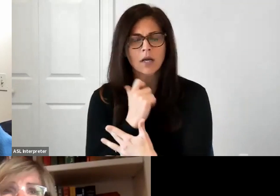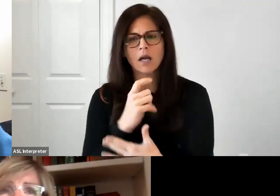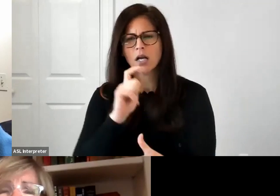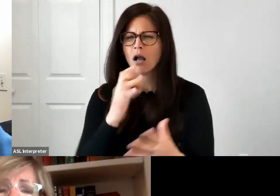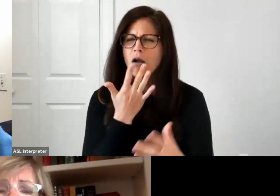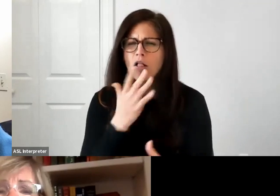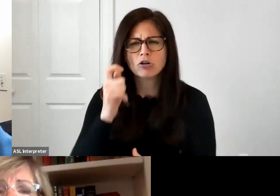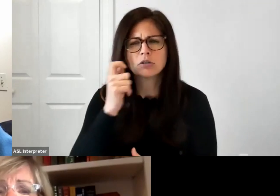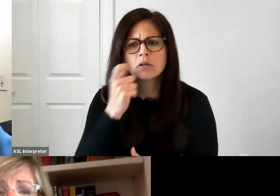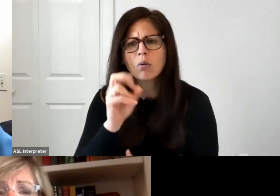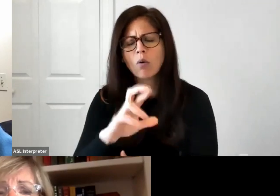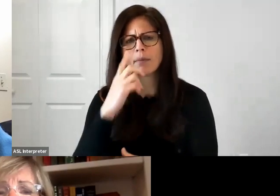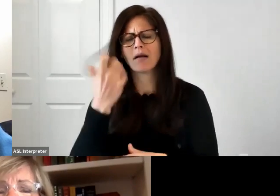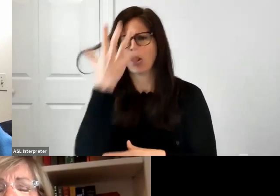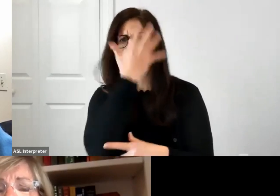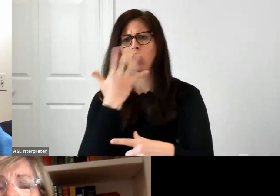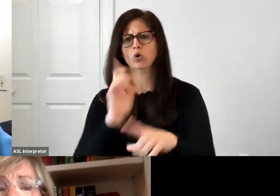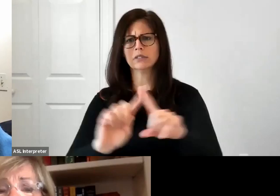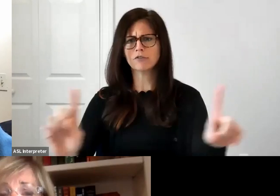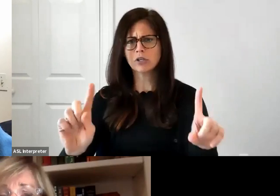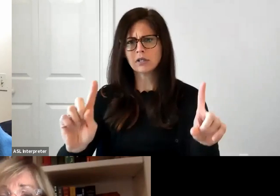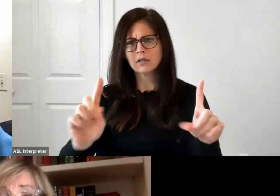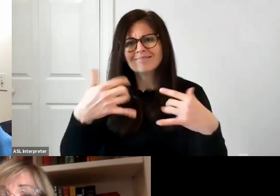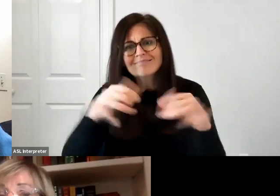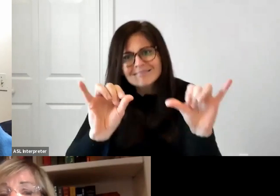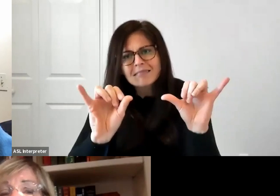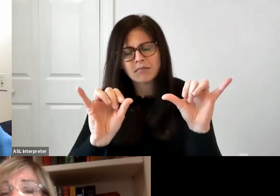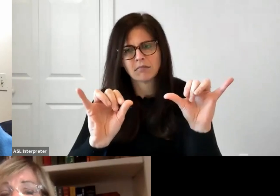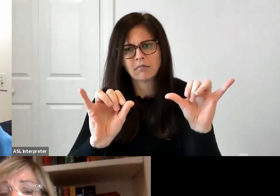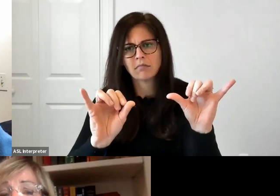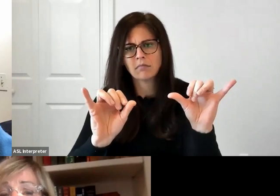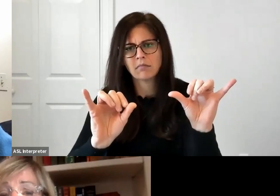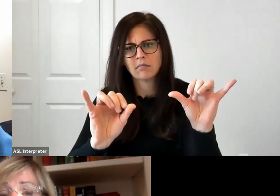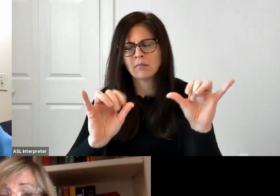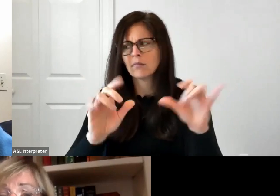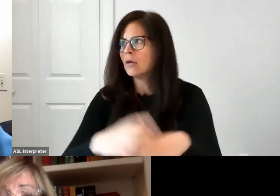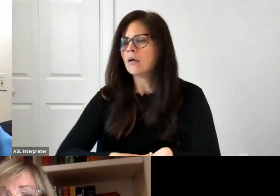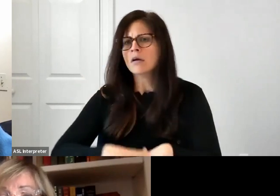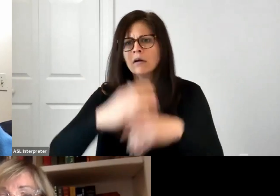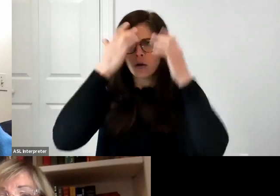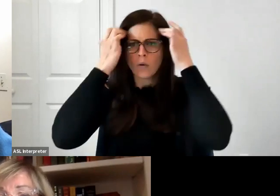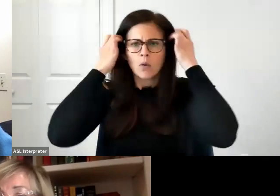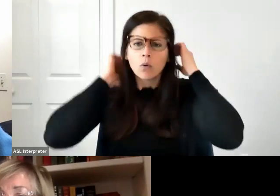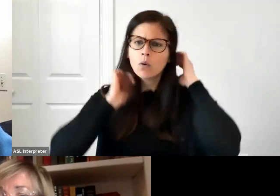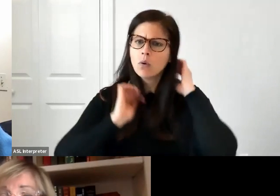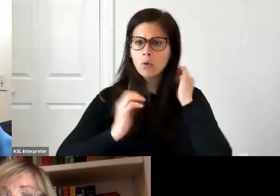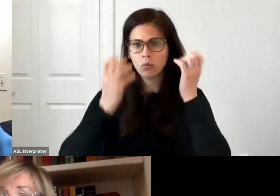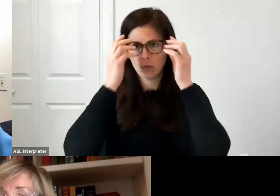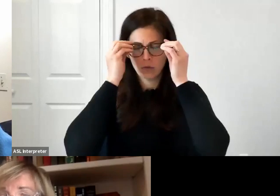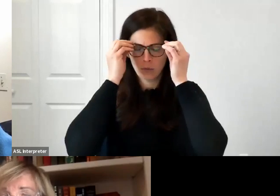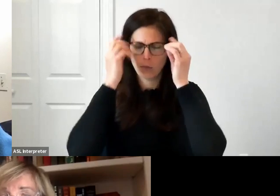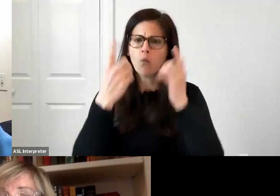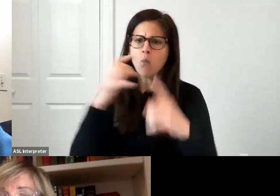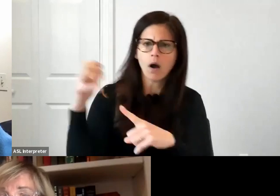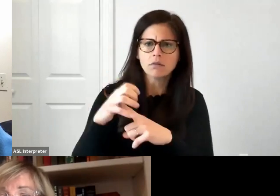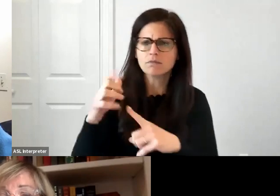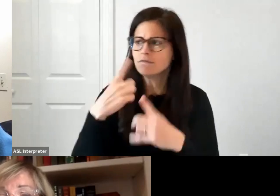or because they look different, still. There's no one victory. There's only one step after another,